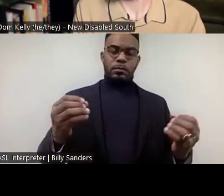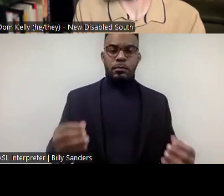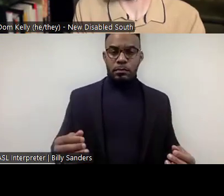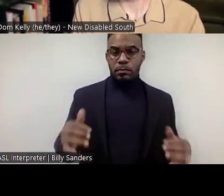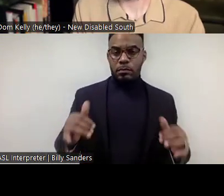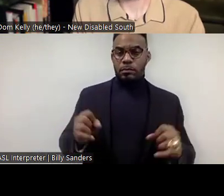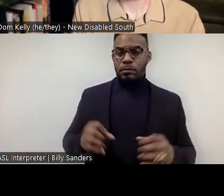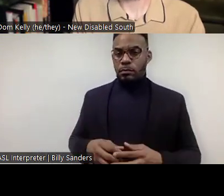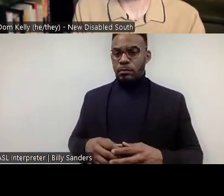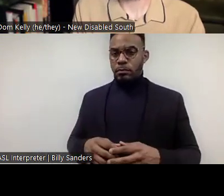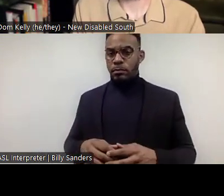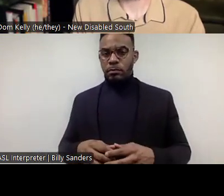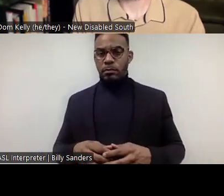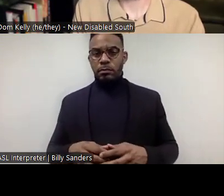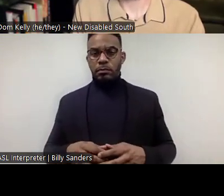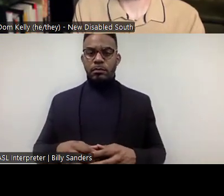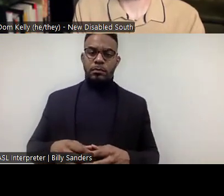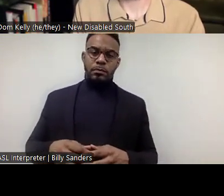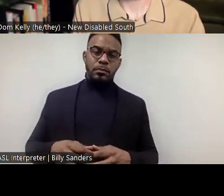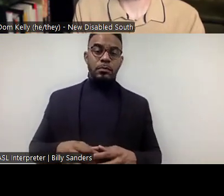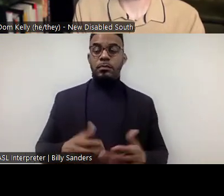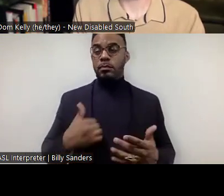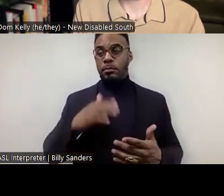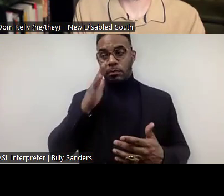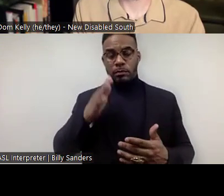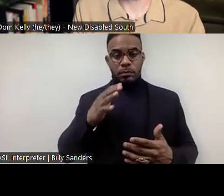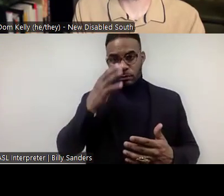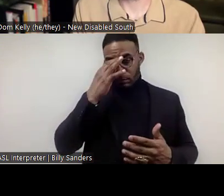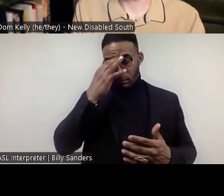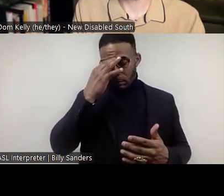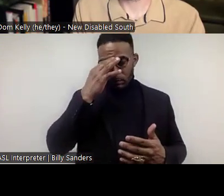So yeah,